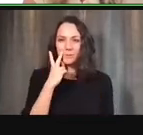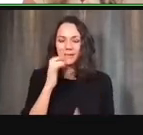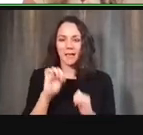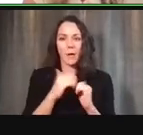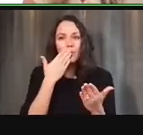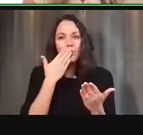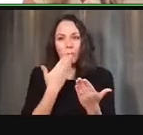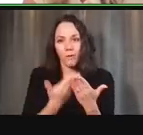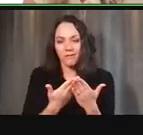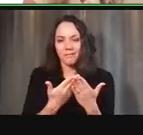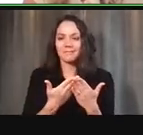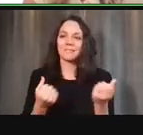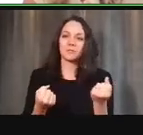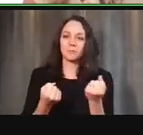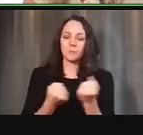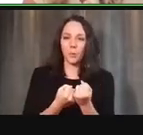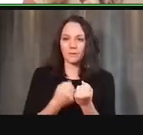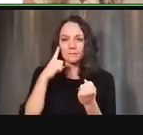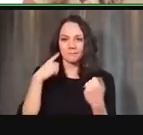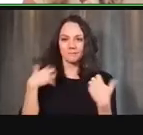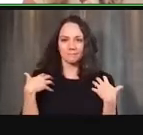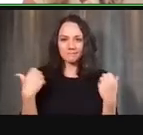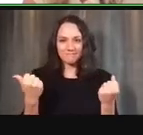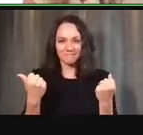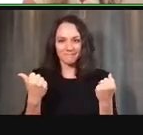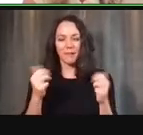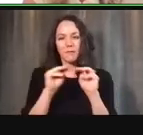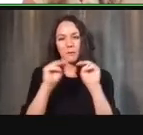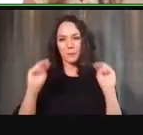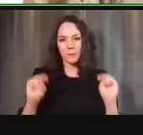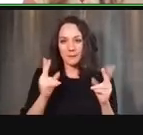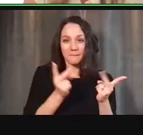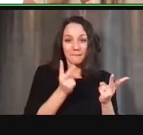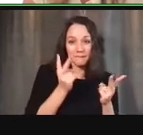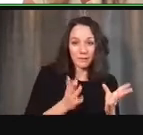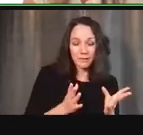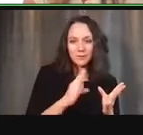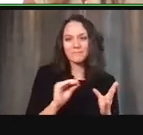the mental well being of Museum visitors and staff members as well.